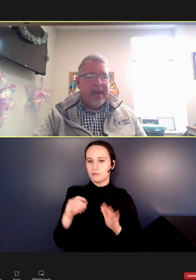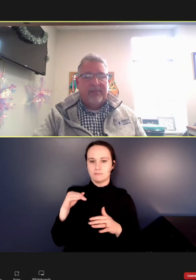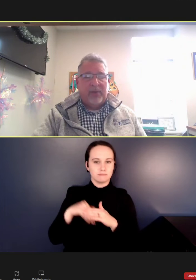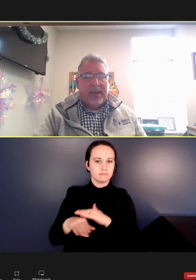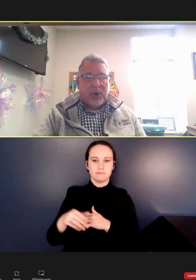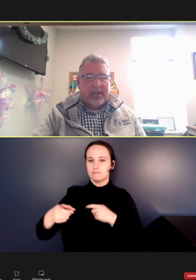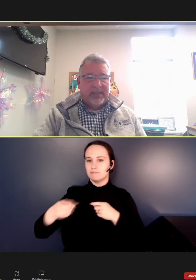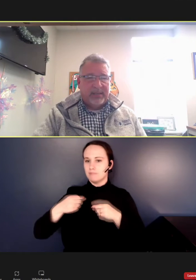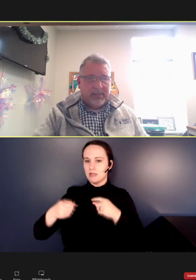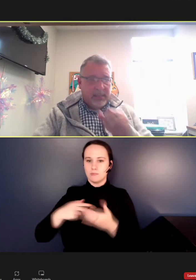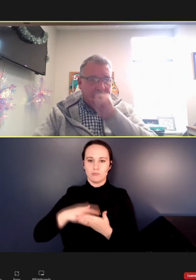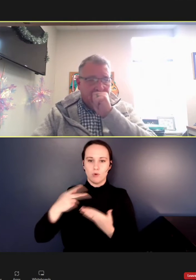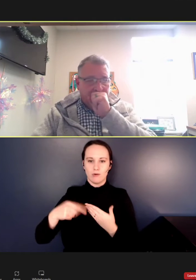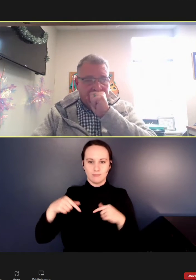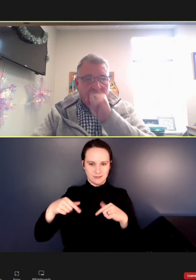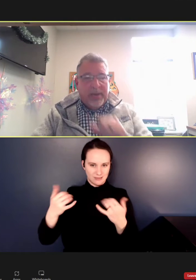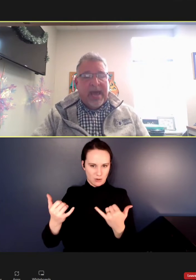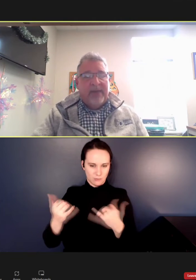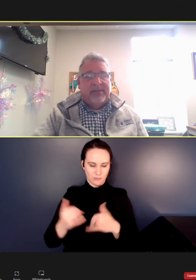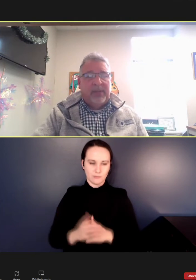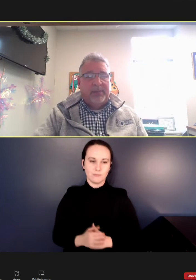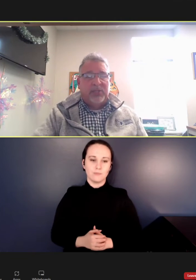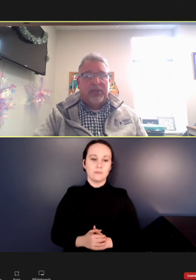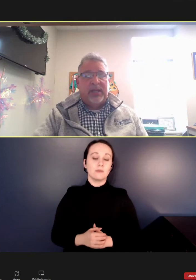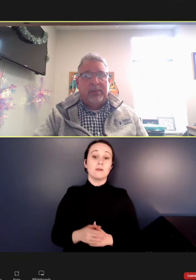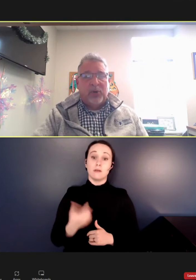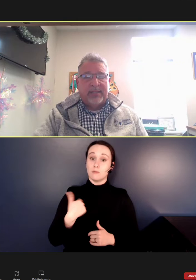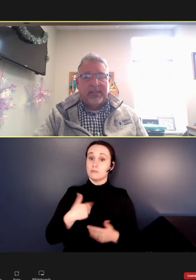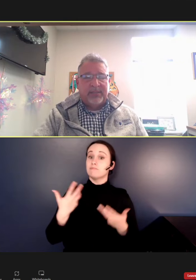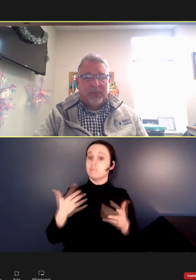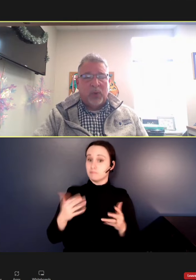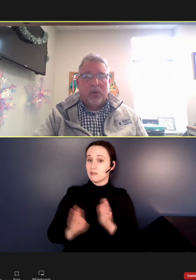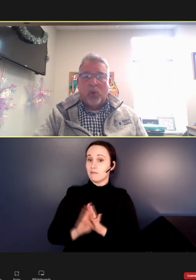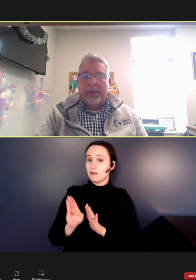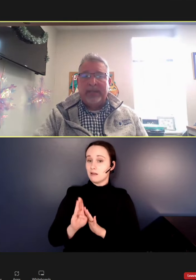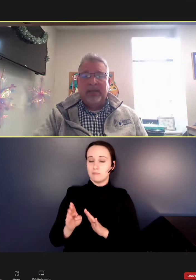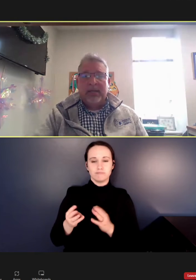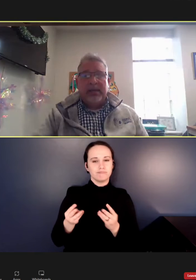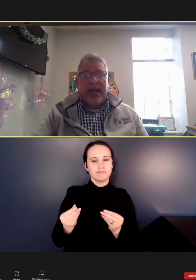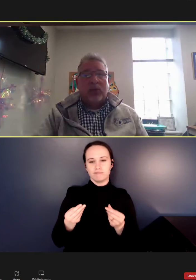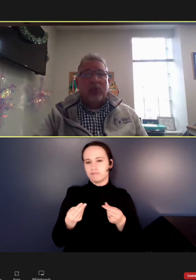had for that process. And we have developed a streamlined process for enrollment. And we're